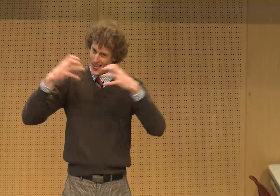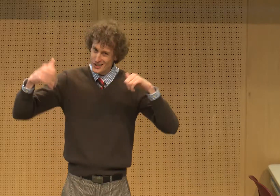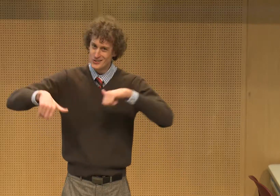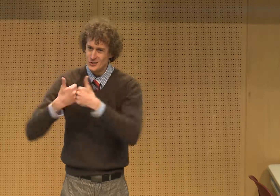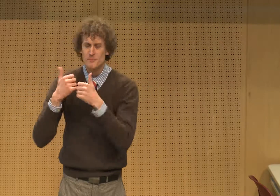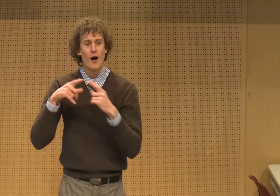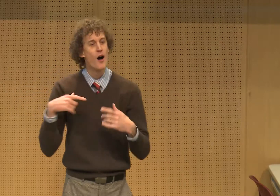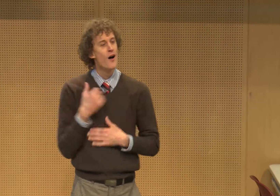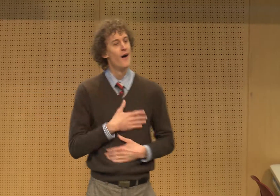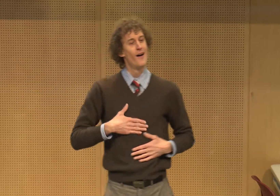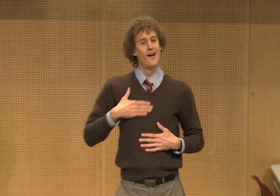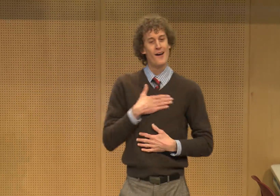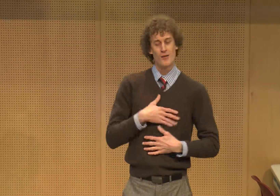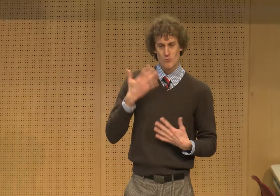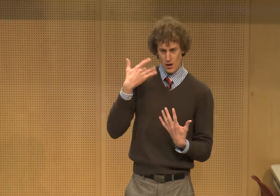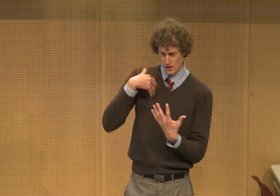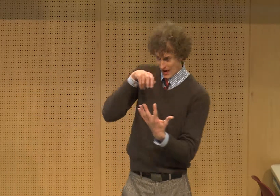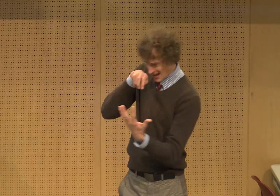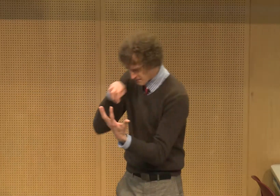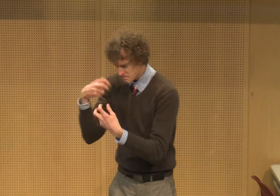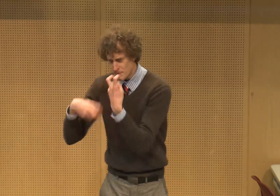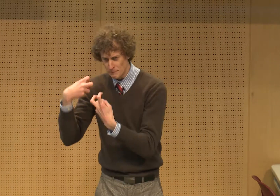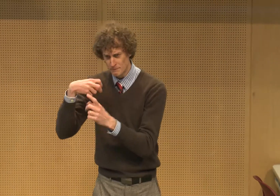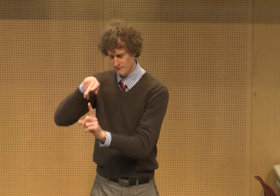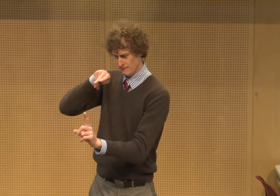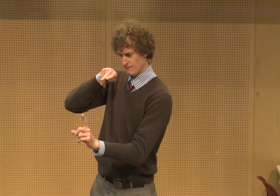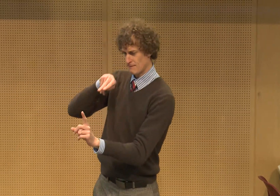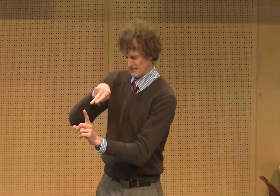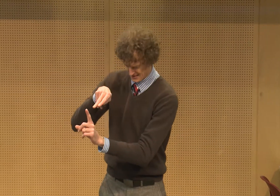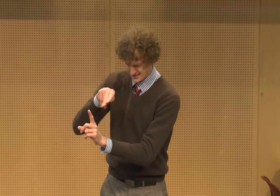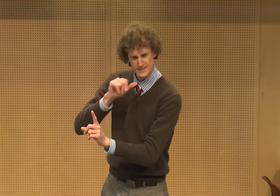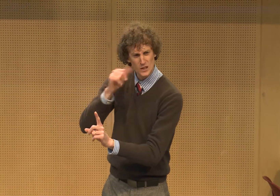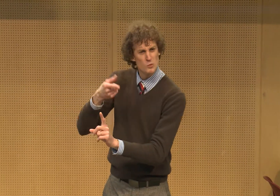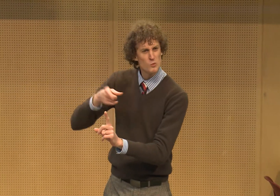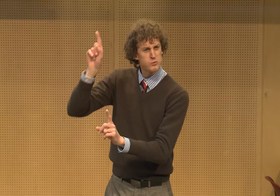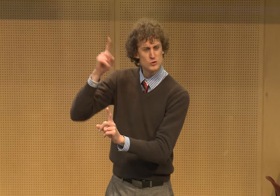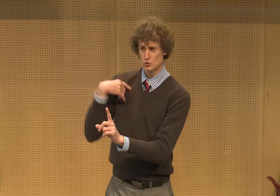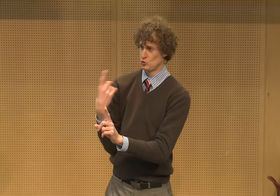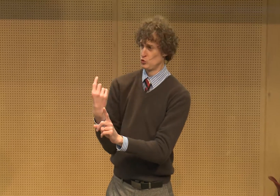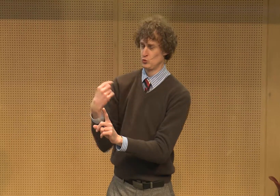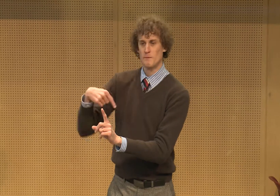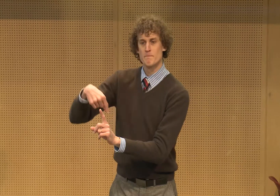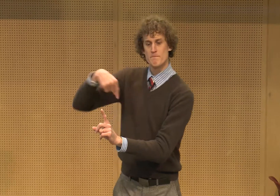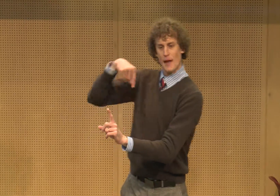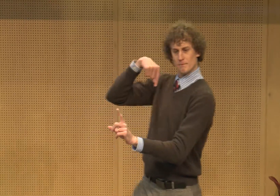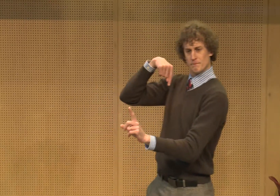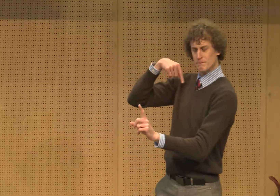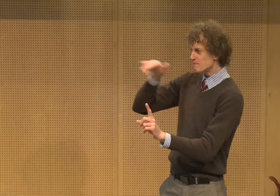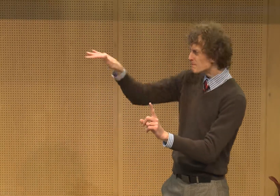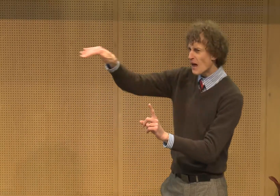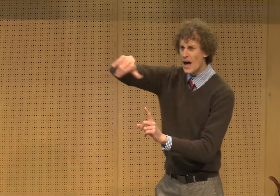so it's not like just one thing. I need it to be able to adapt. It's like sometimes I needed to swim instead of pedal.